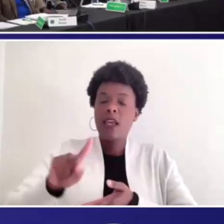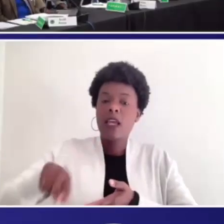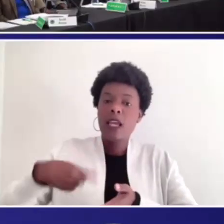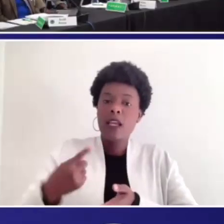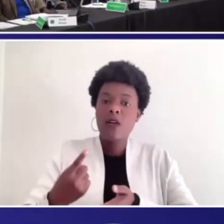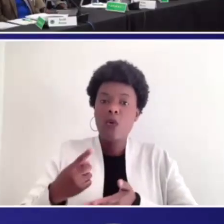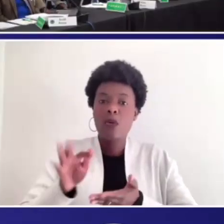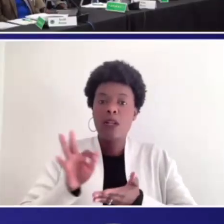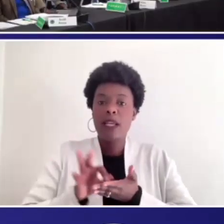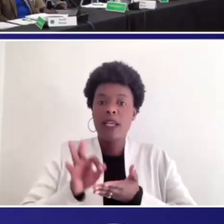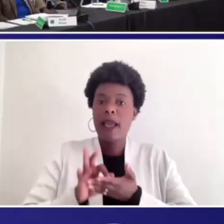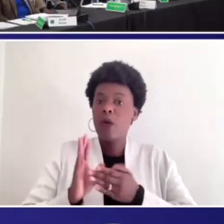Is that correct? Because it's --